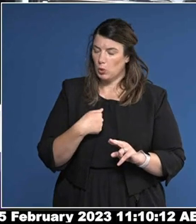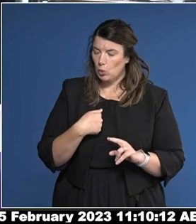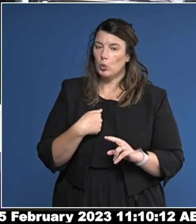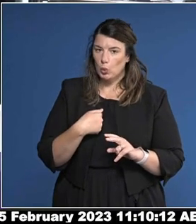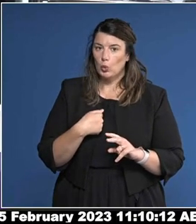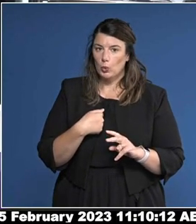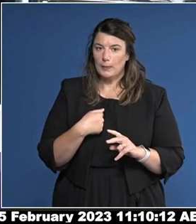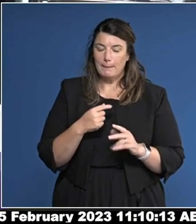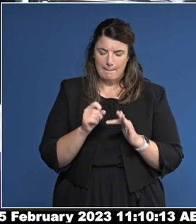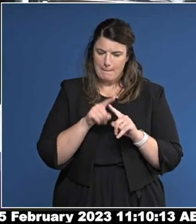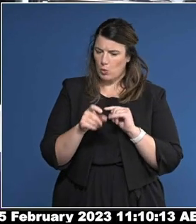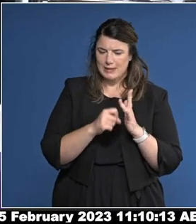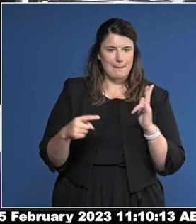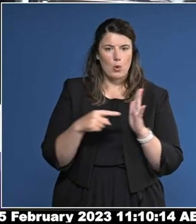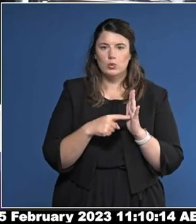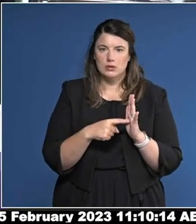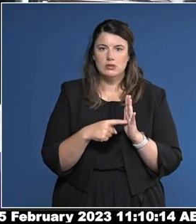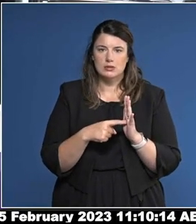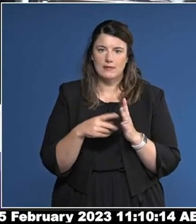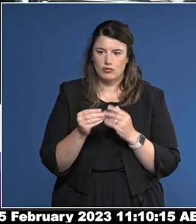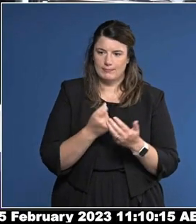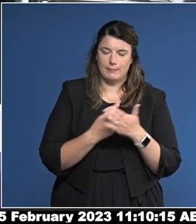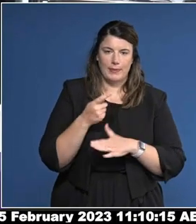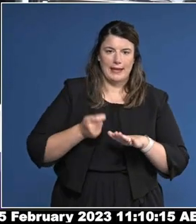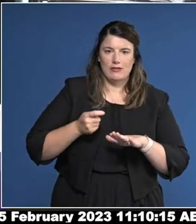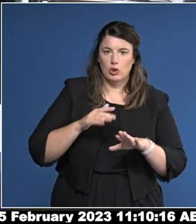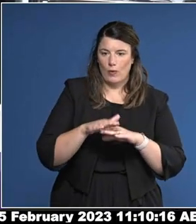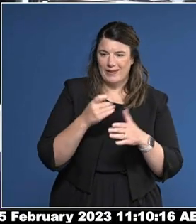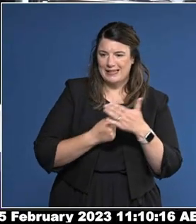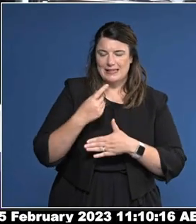critical thing that came out of the hearing in relation to incident management. Thank you very much.